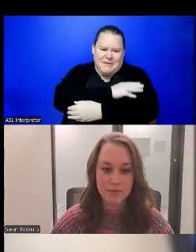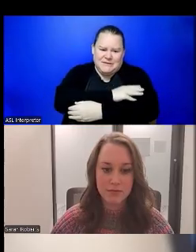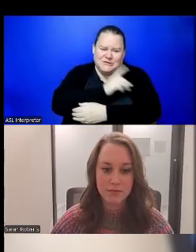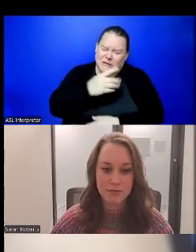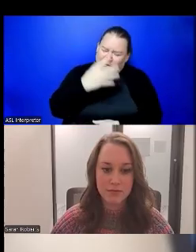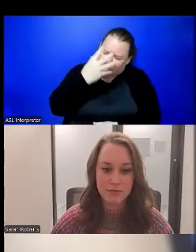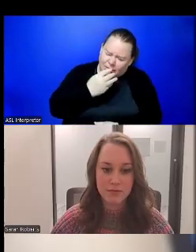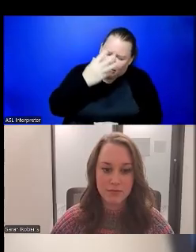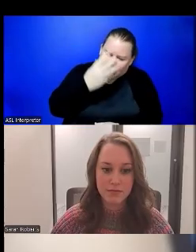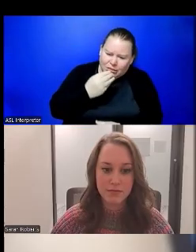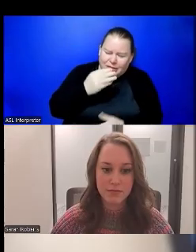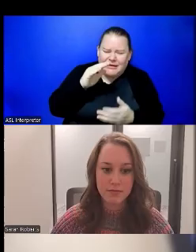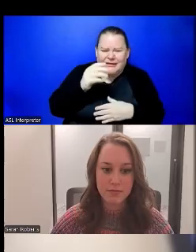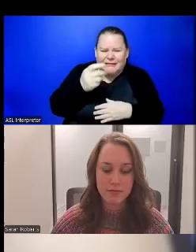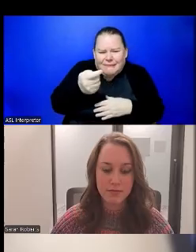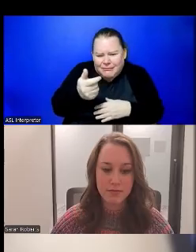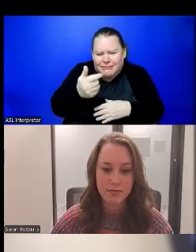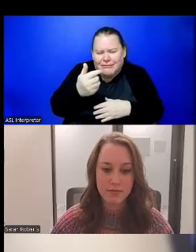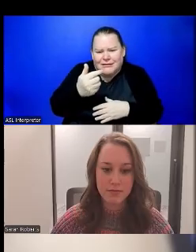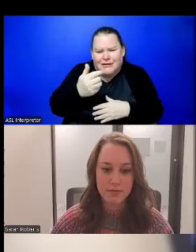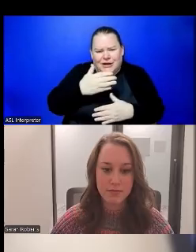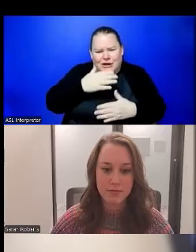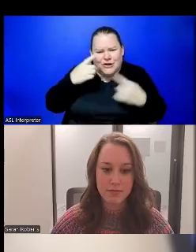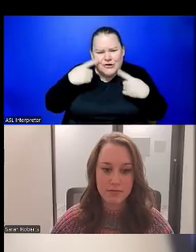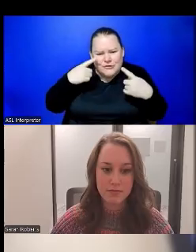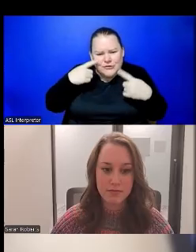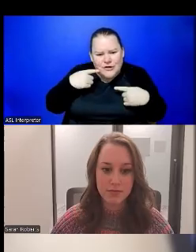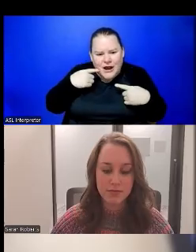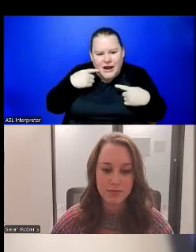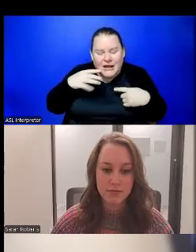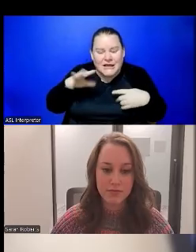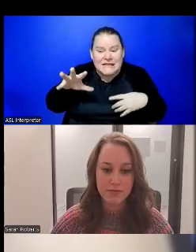crying, suck and feeding difficult. Difficulties are very